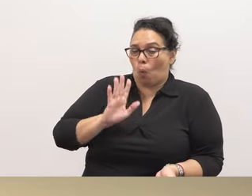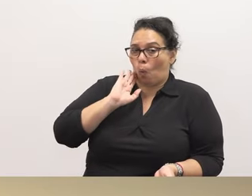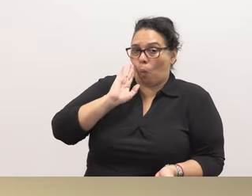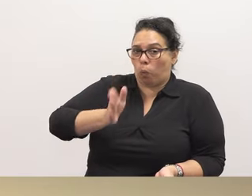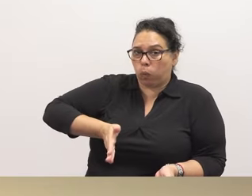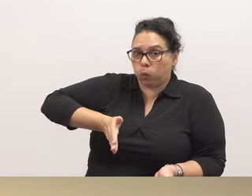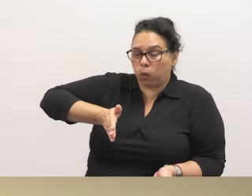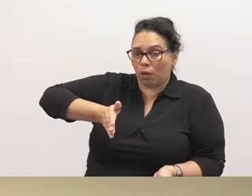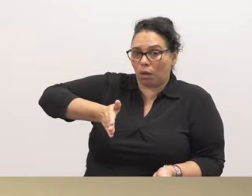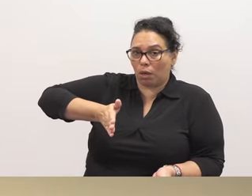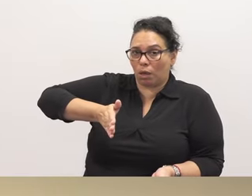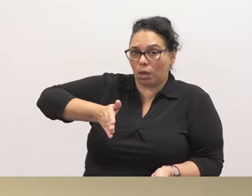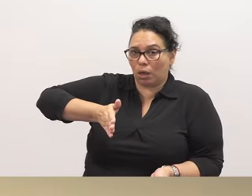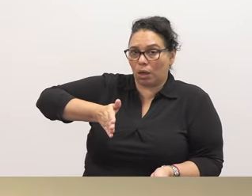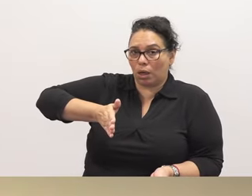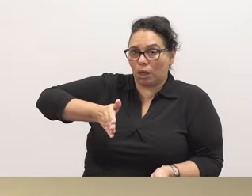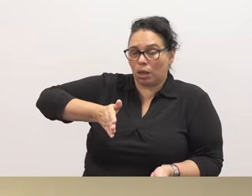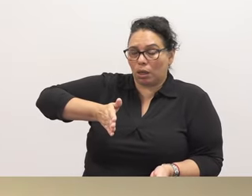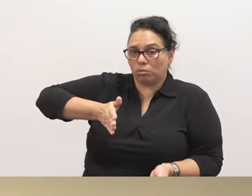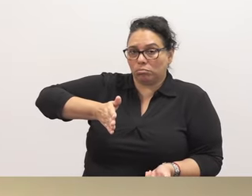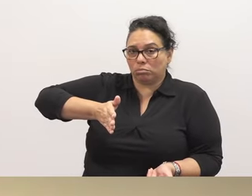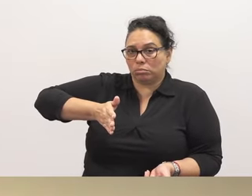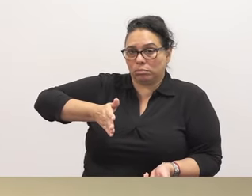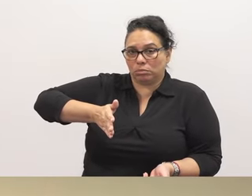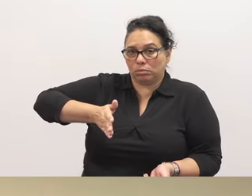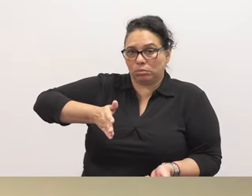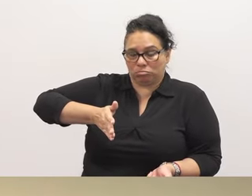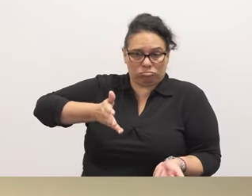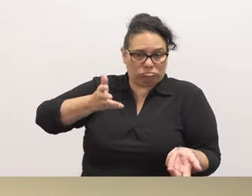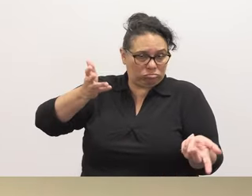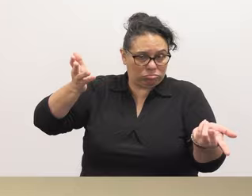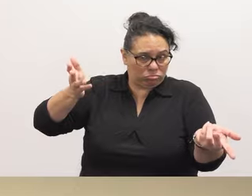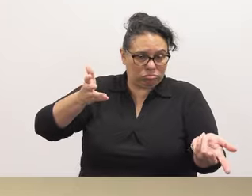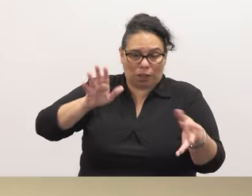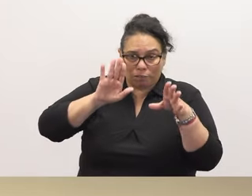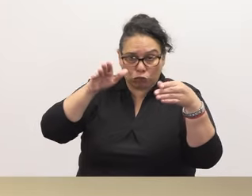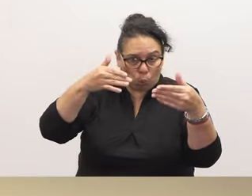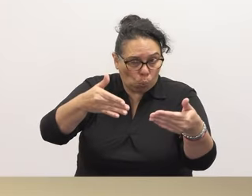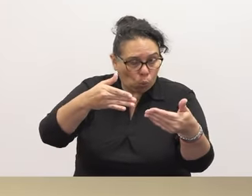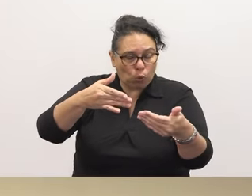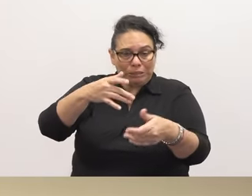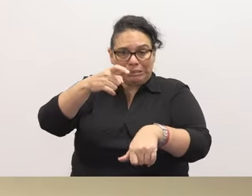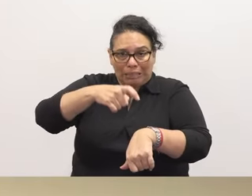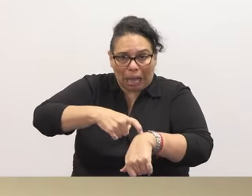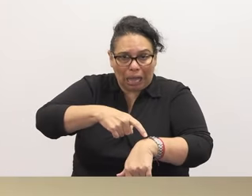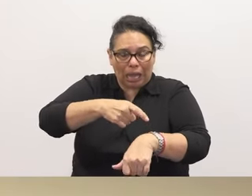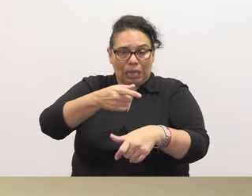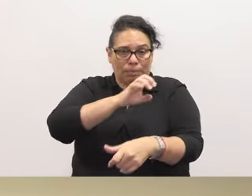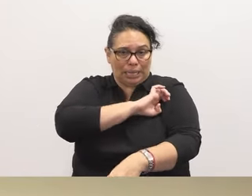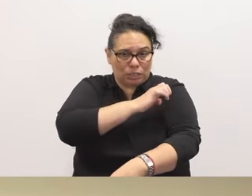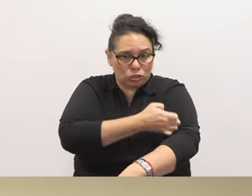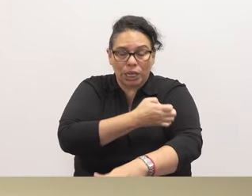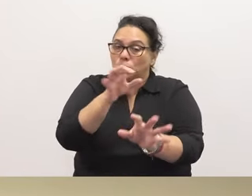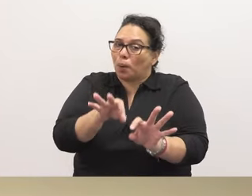are gonna pour the vast majority of your time and energy into. And so it's important decision you make